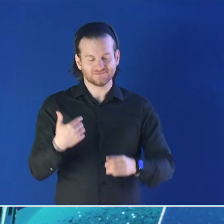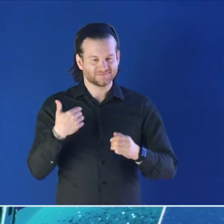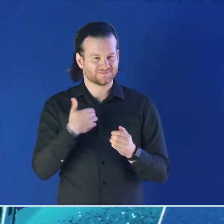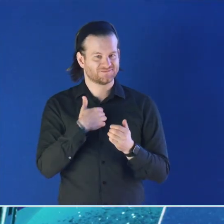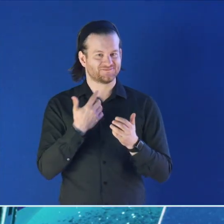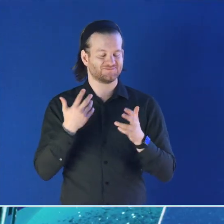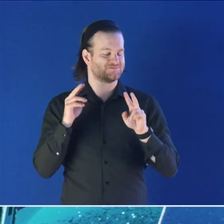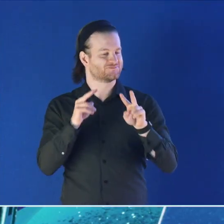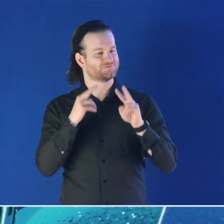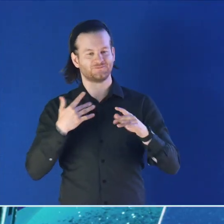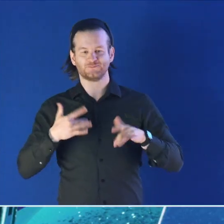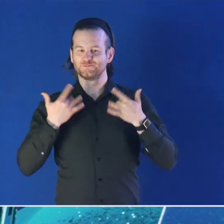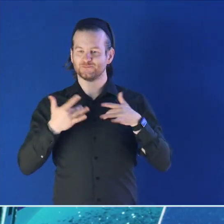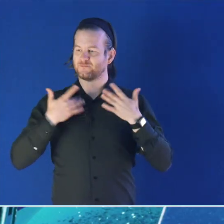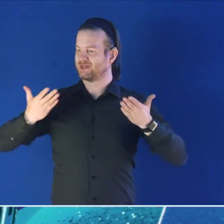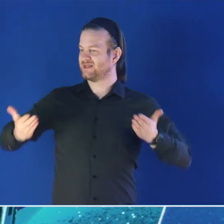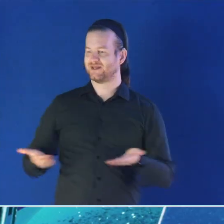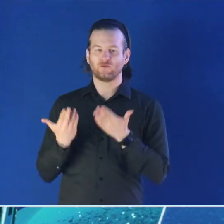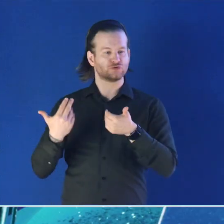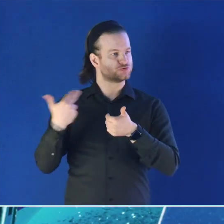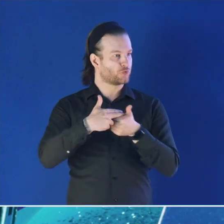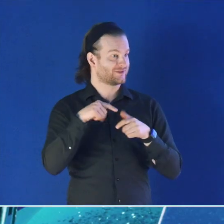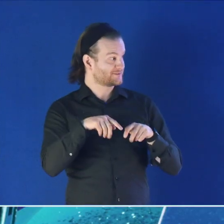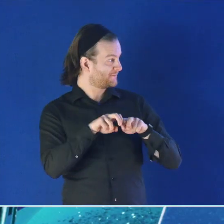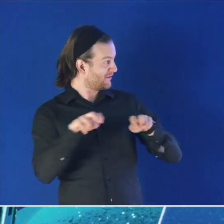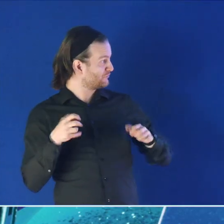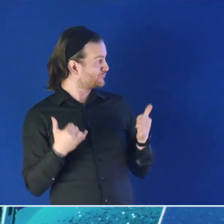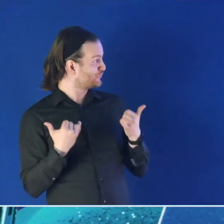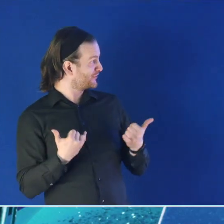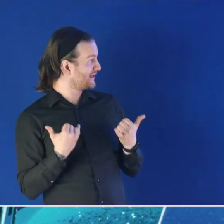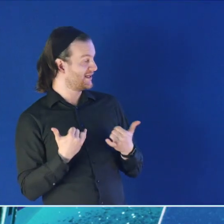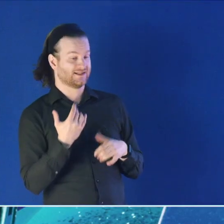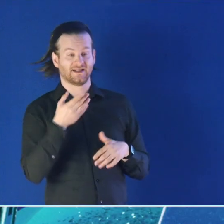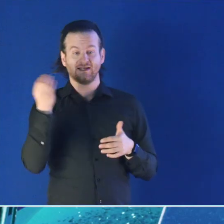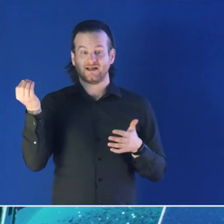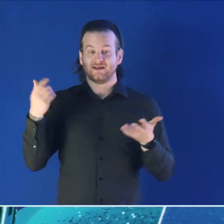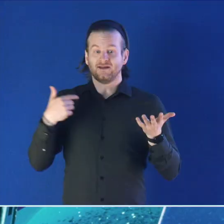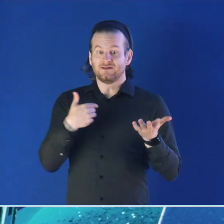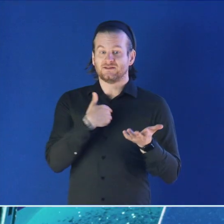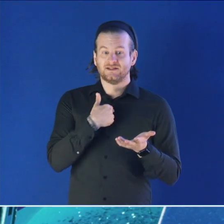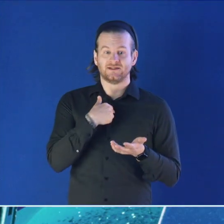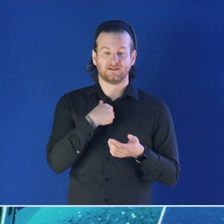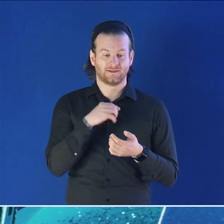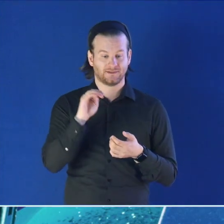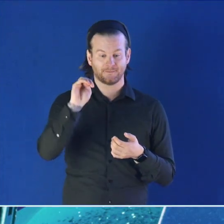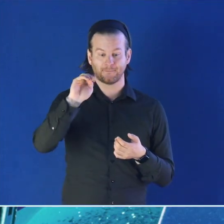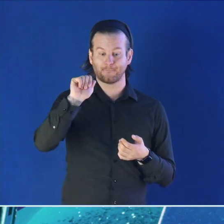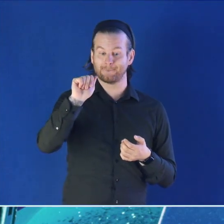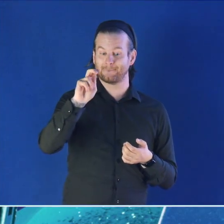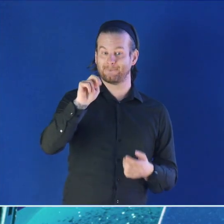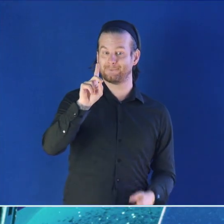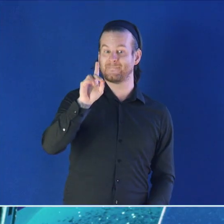with you than I am today at the Ability Summit. My name is Mandy Rutledge, and I lead our Sports, Media,